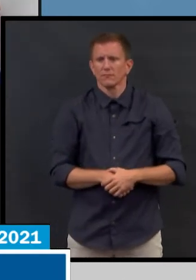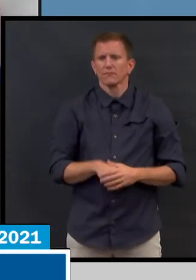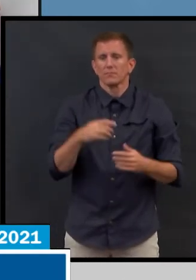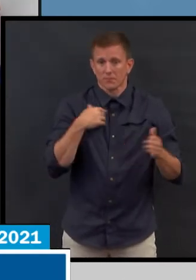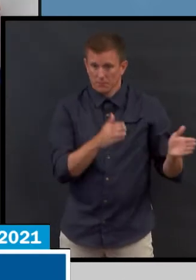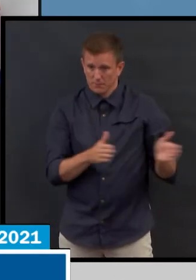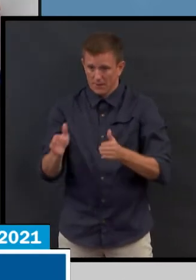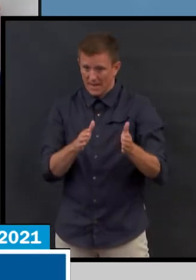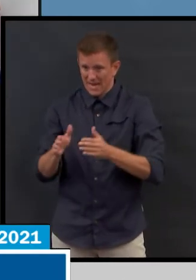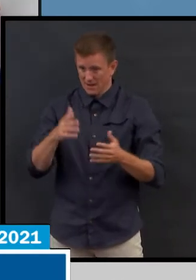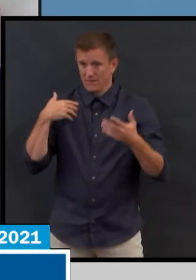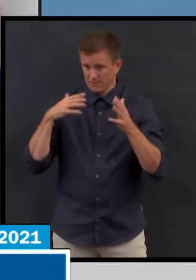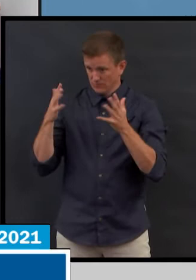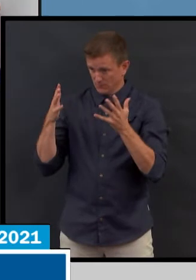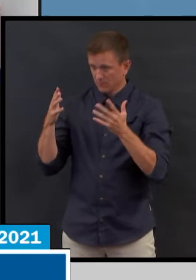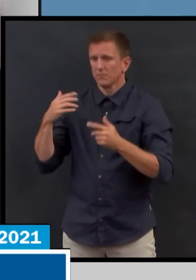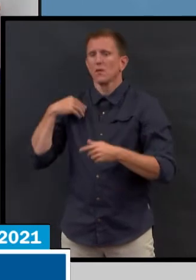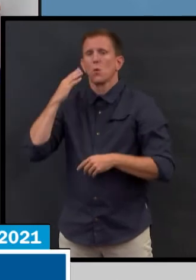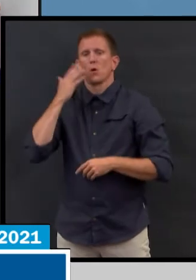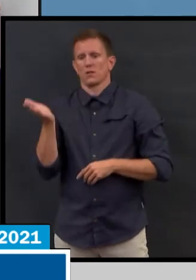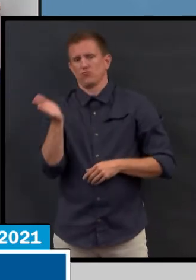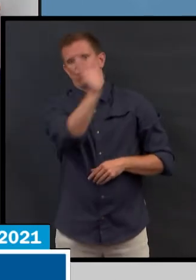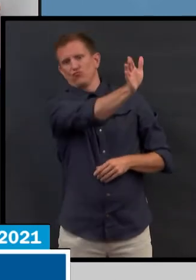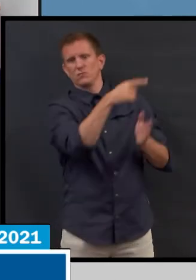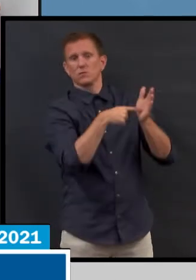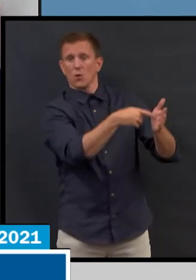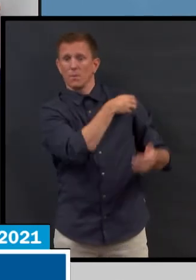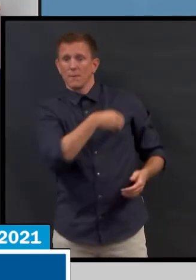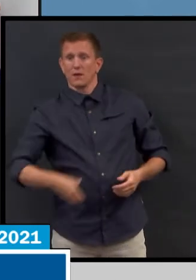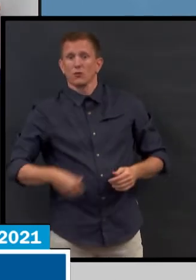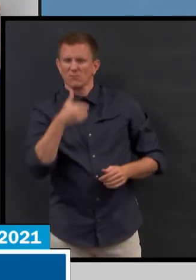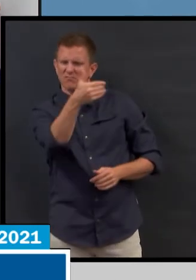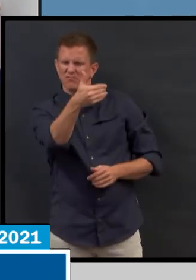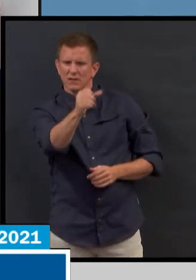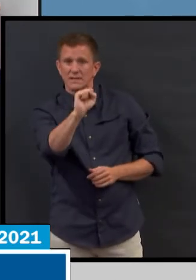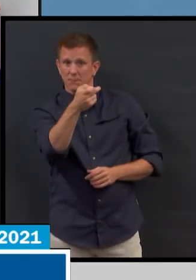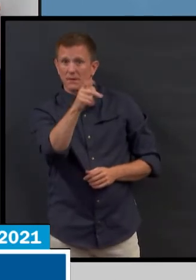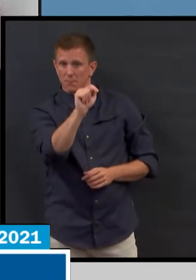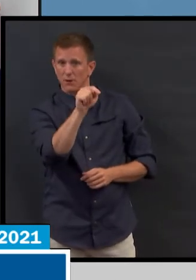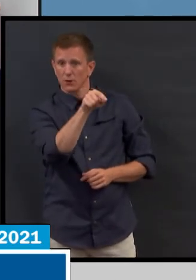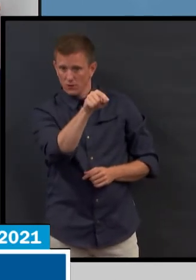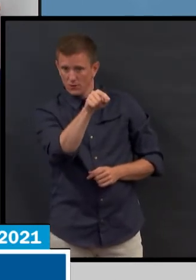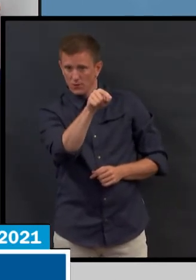in september as well as our strategic advisors and then go to city council for adoption in november